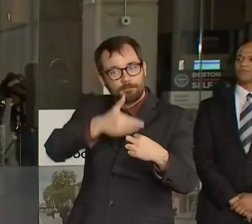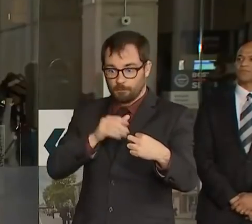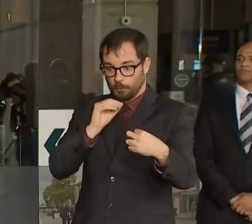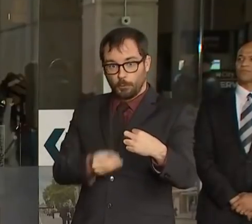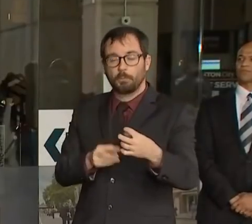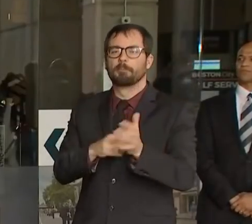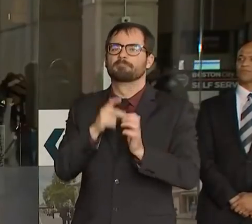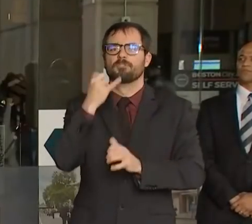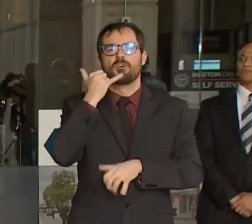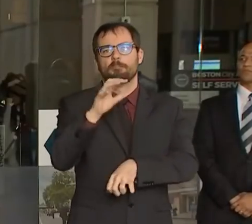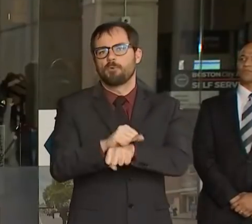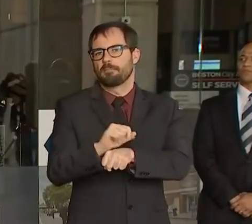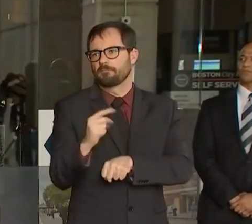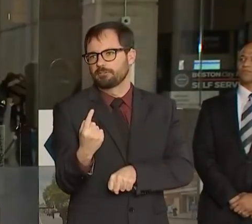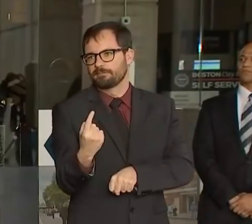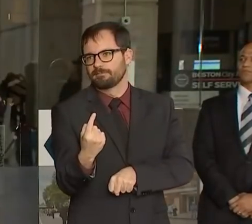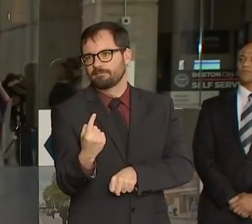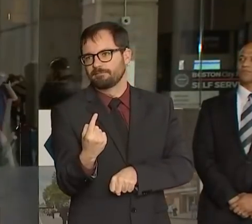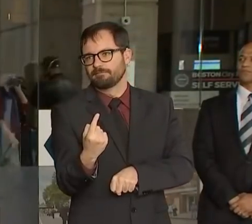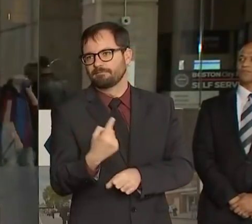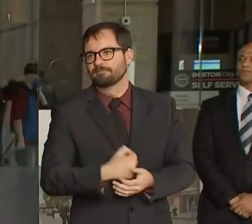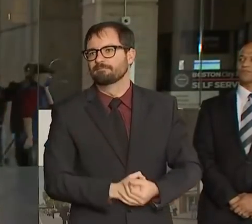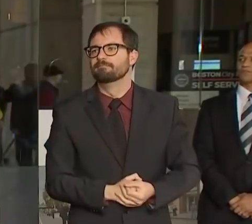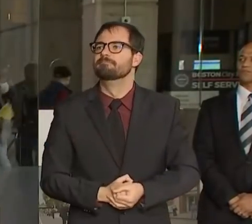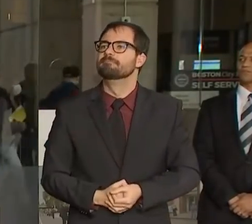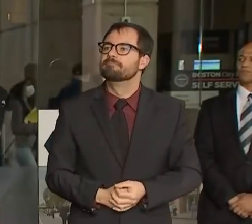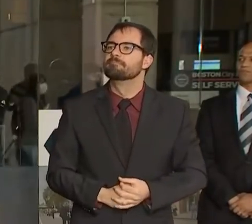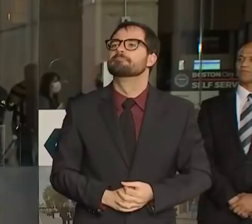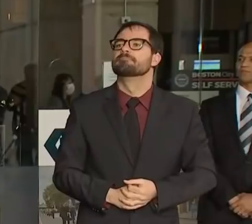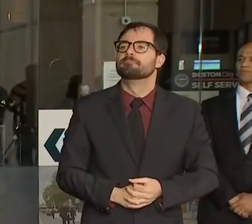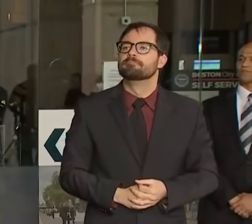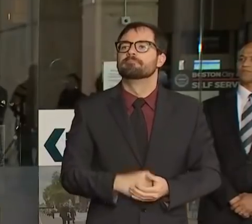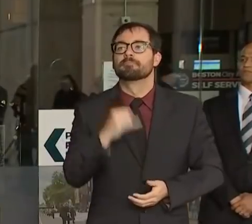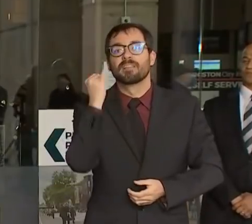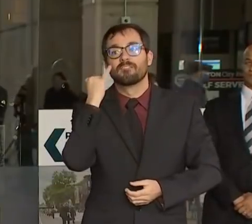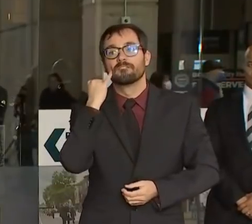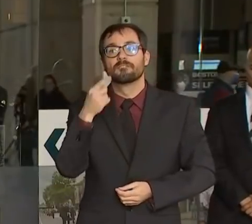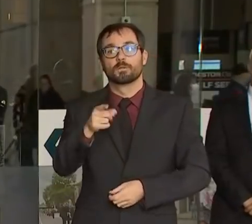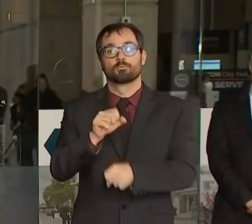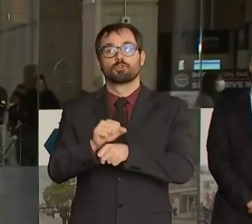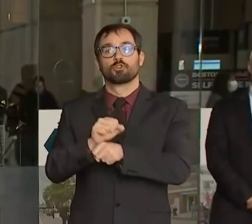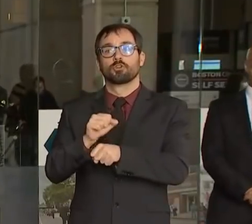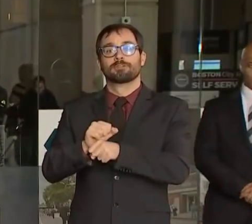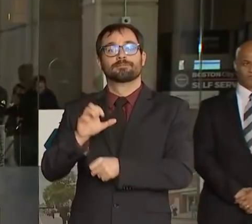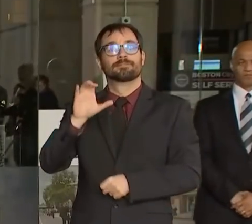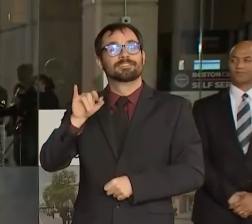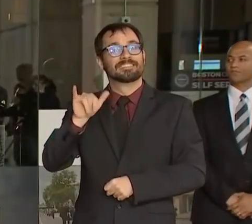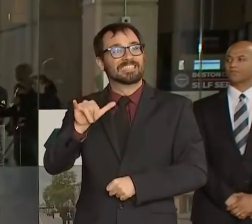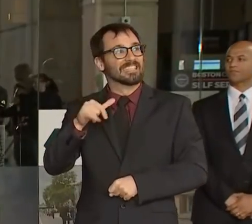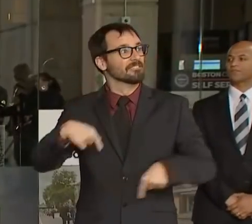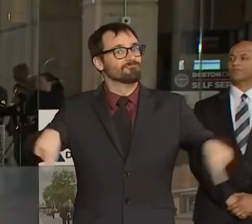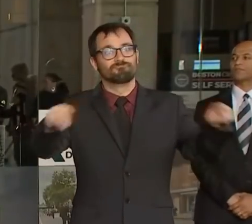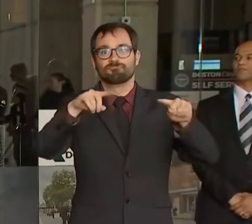WINDOWS ARE BY APPOINTMENT ONLY. IF YOU ARE A CITY EMPLOYEE AND LOOKING TO RETIRE, YOU NEED TO MAKE AN APPOINTMENT FOR THE SERVICES YOU WANT TO HAVE.